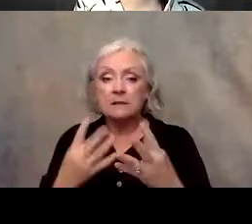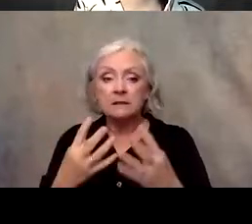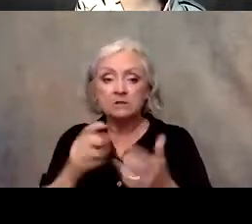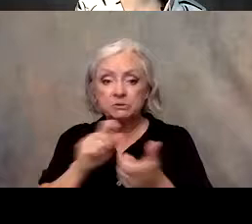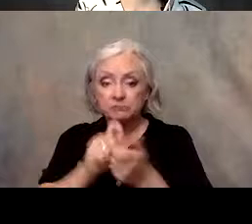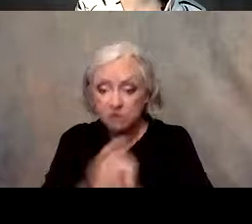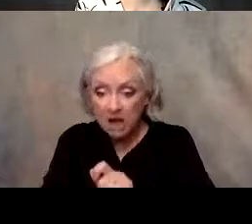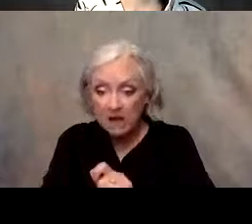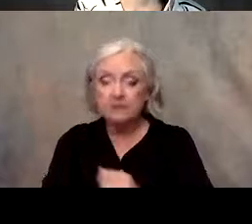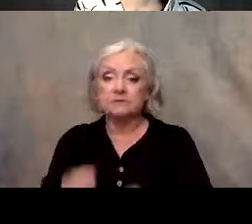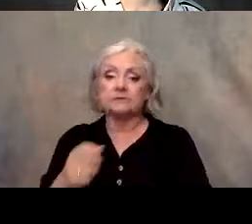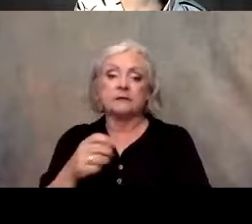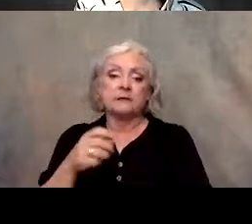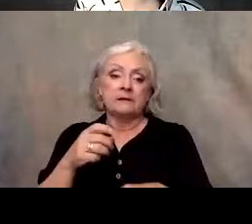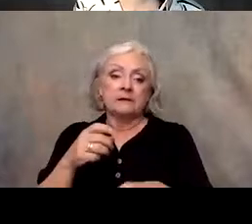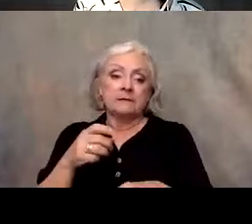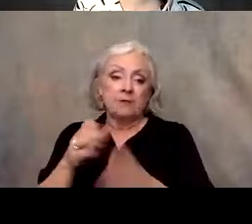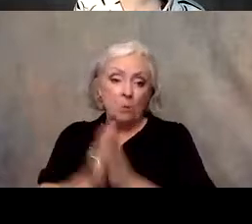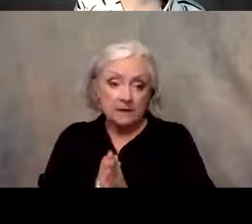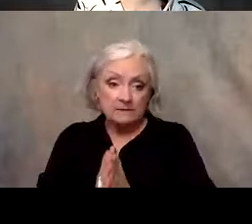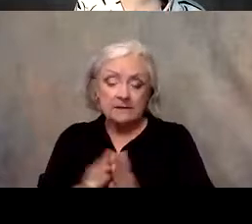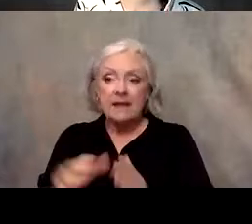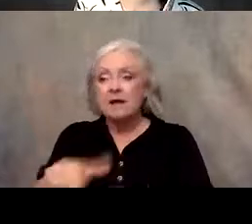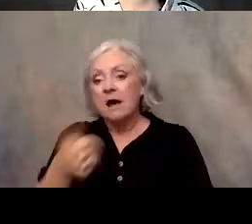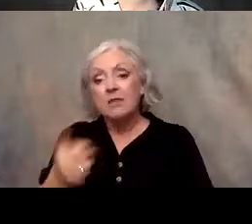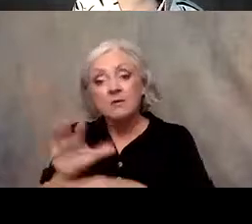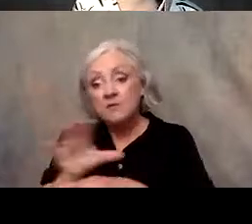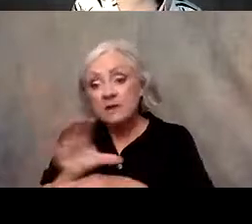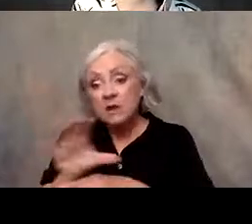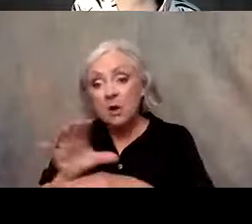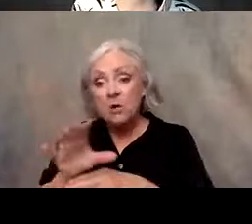and any video engineering costs that might be part of this as well.